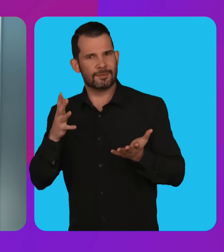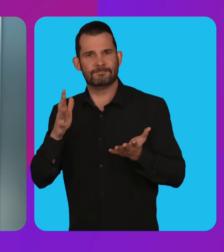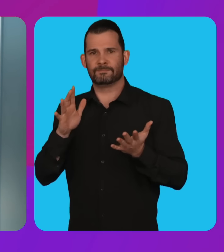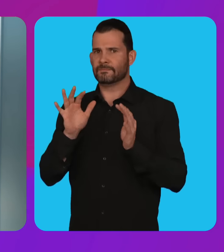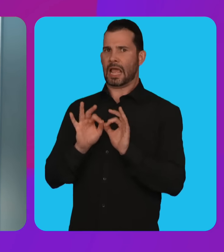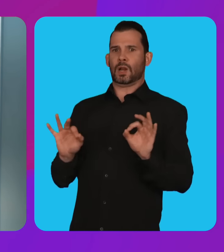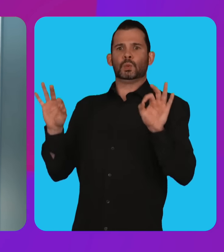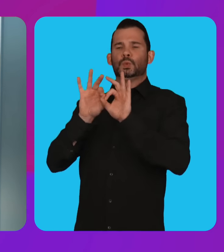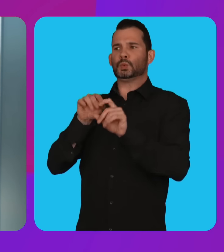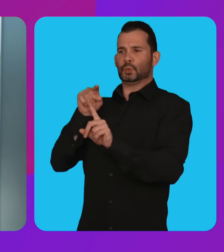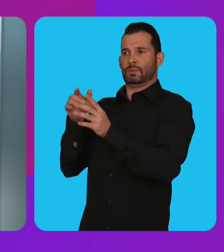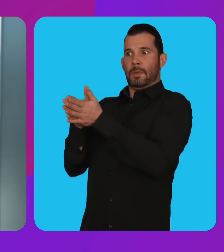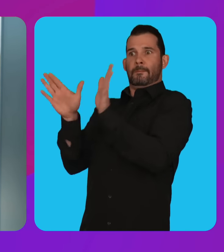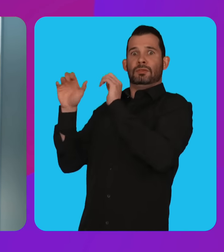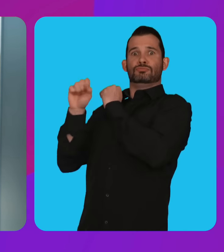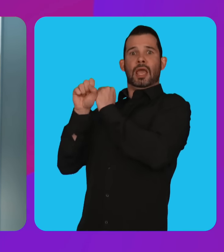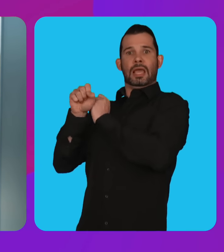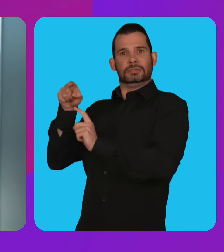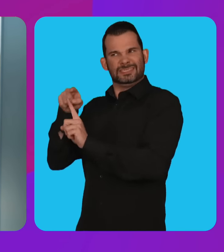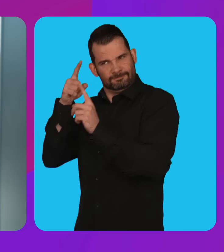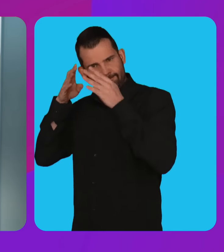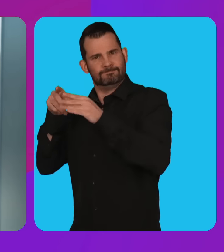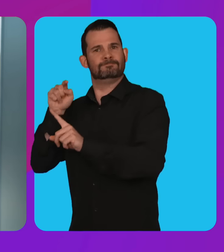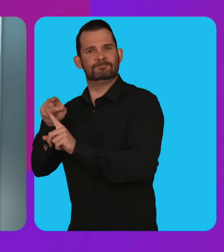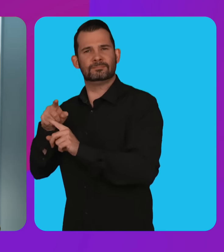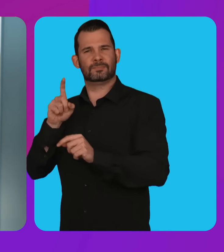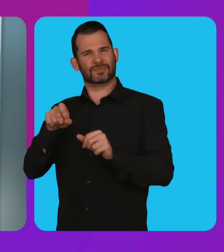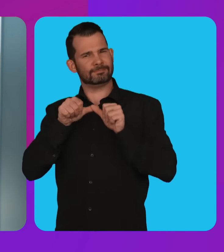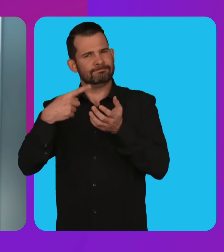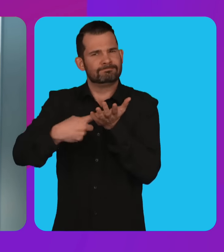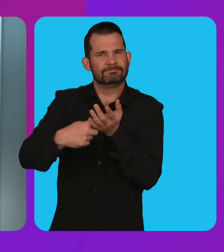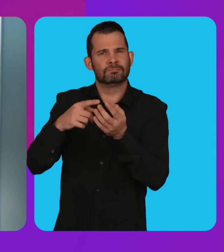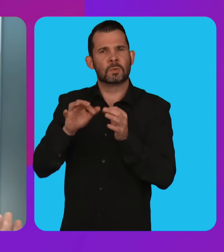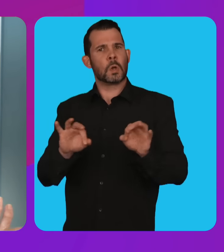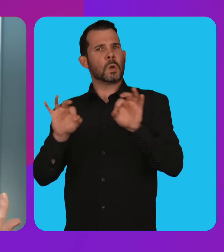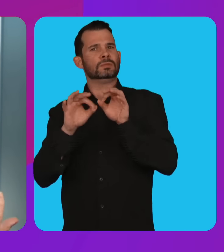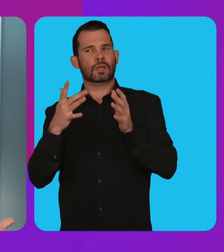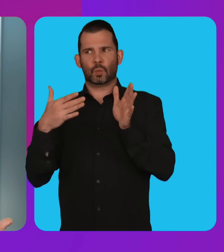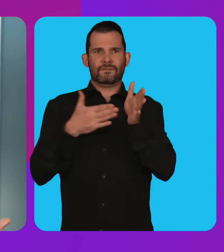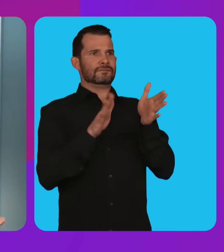You've got to keep talking about the importance of reflecting Canada in all its diversity.